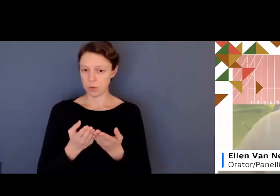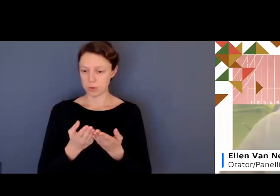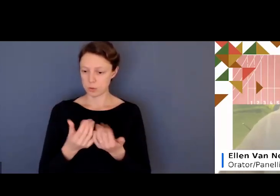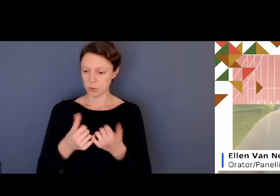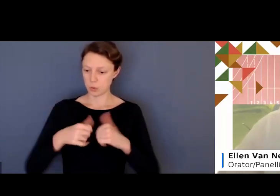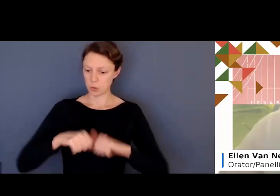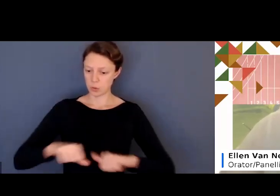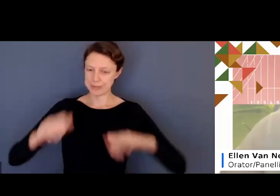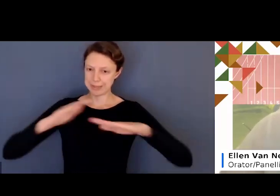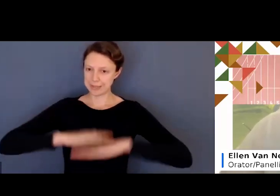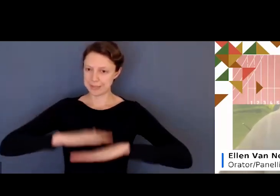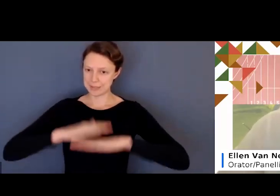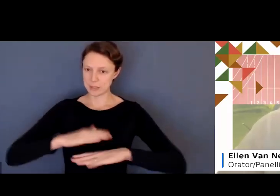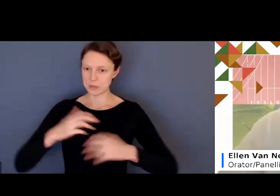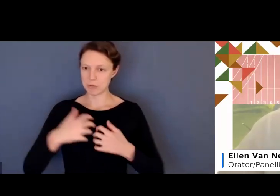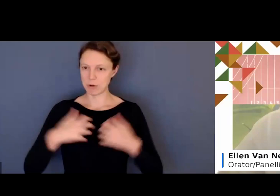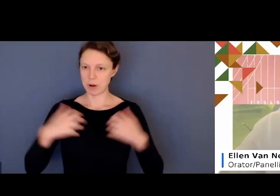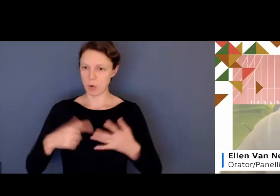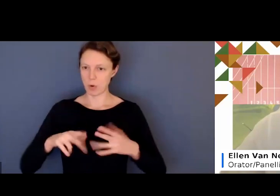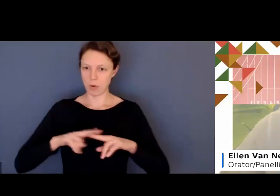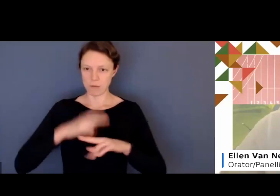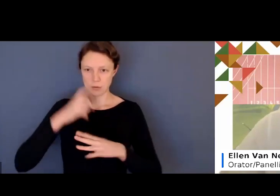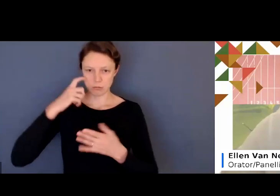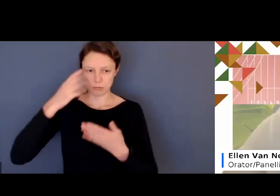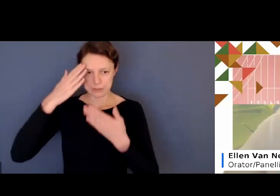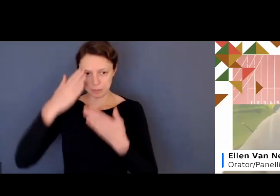for people and the land connection,